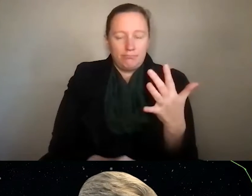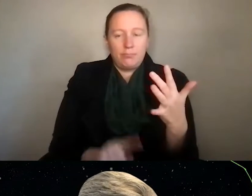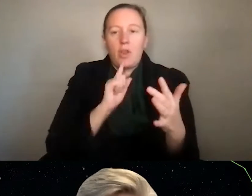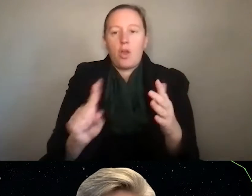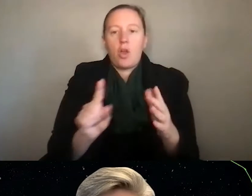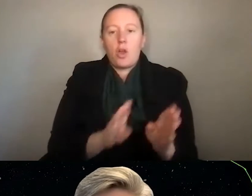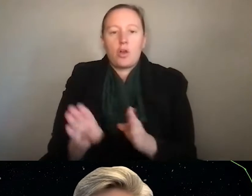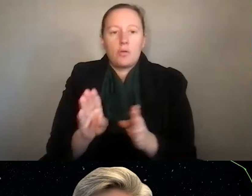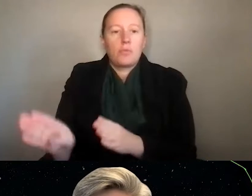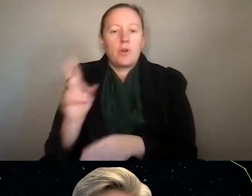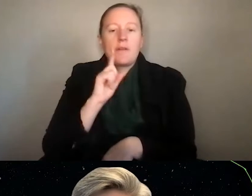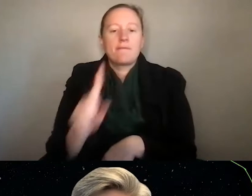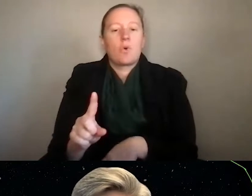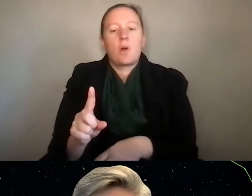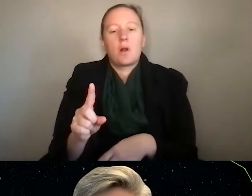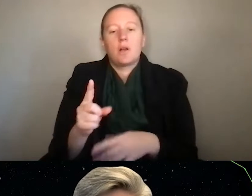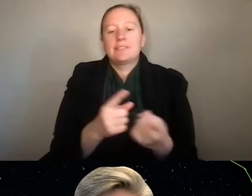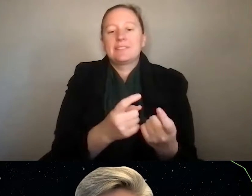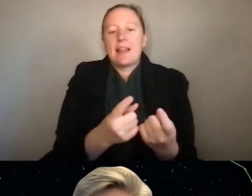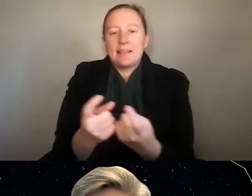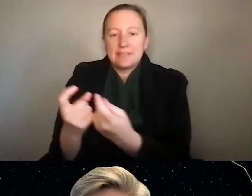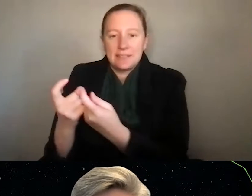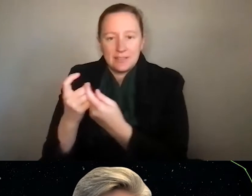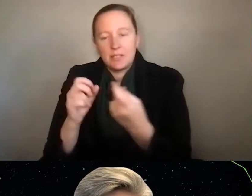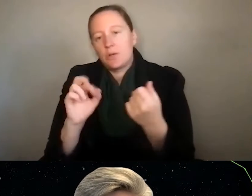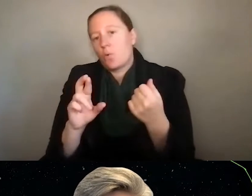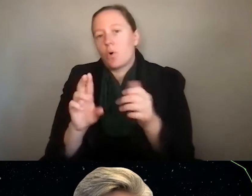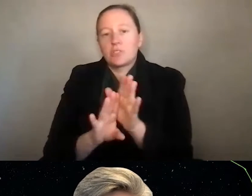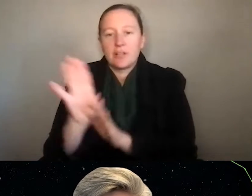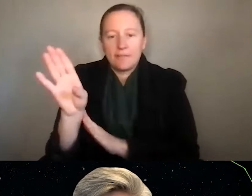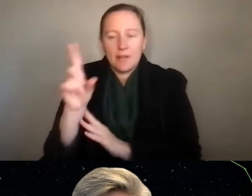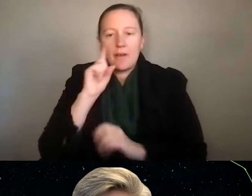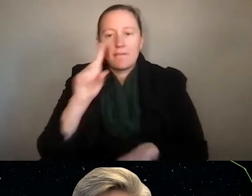coming solicitations for several of them for